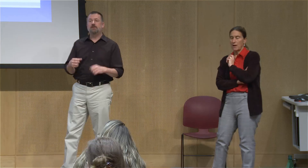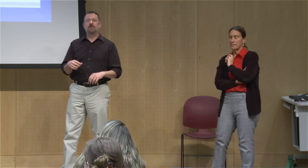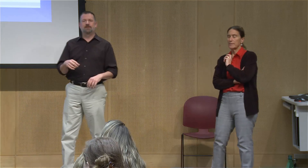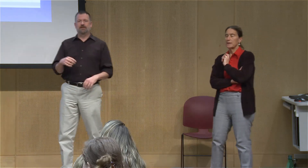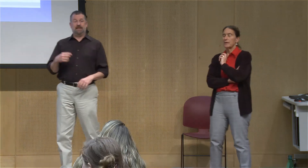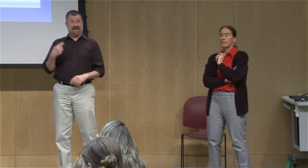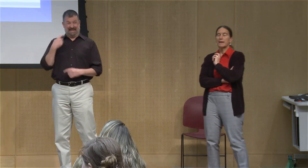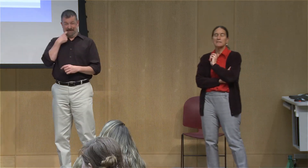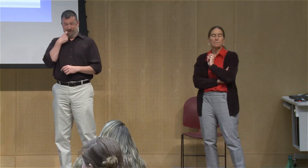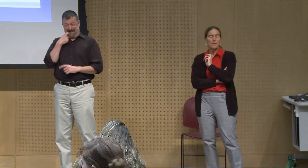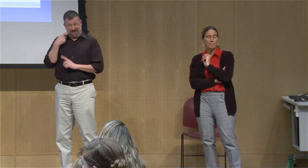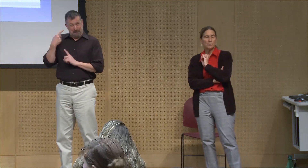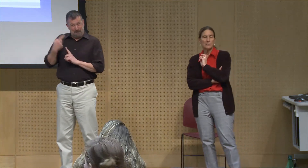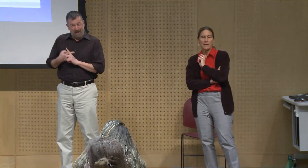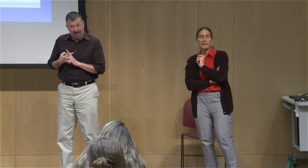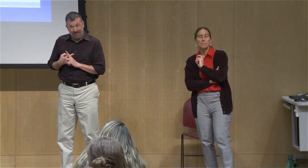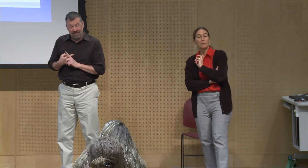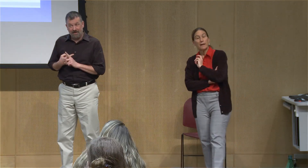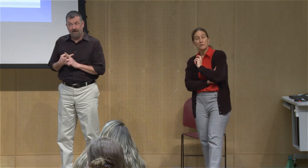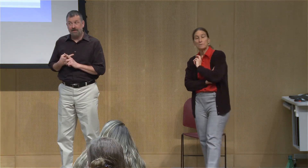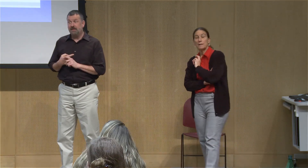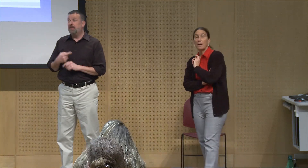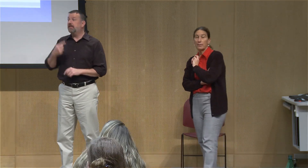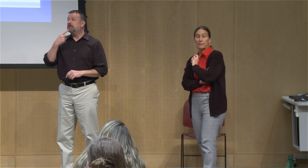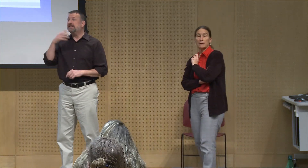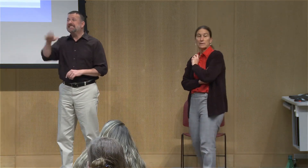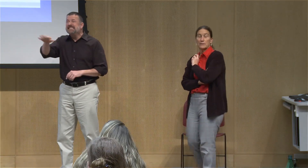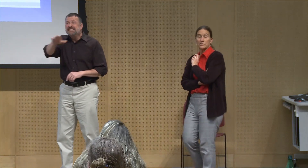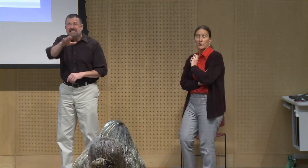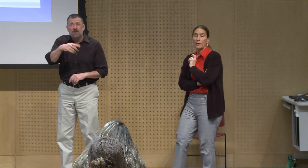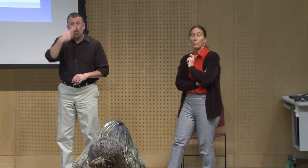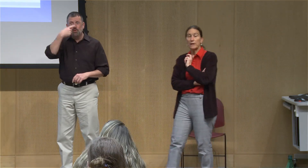THEY'RE ASKING PEOPLE SIGN THE PLEDGE TO BE HEALTHY SO THAT WE OVER THE COURSE